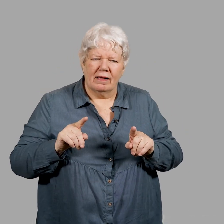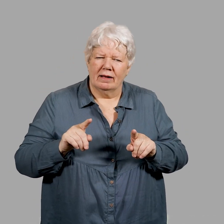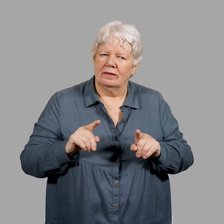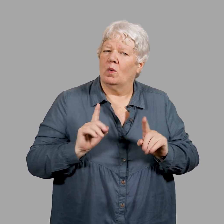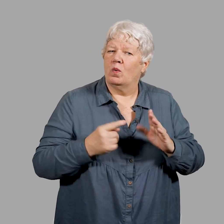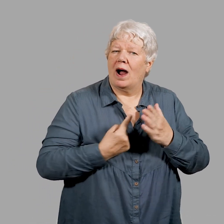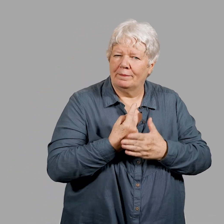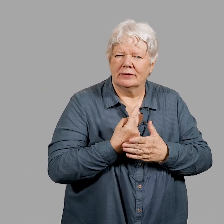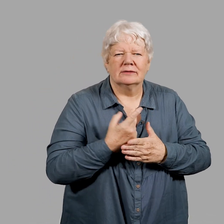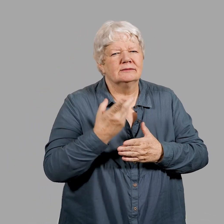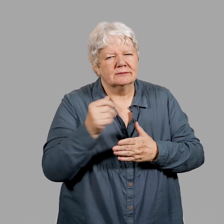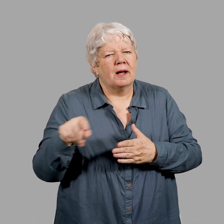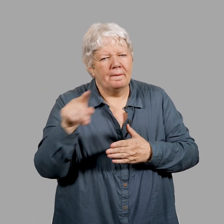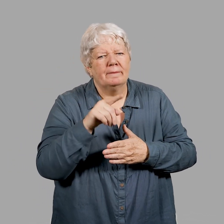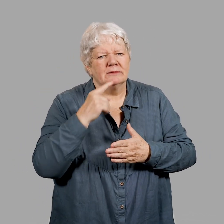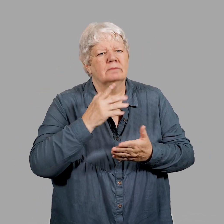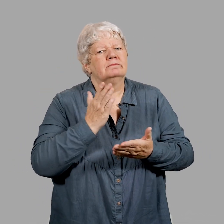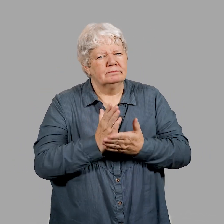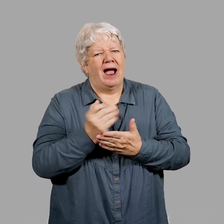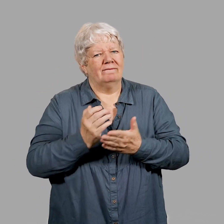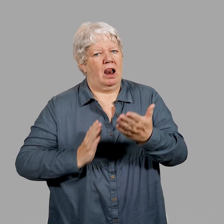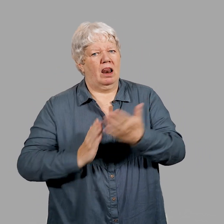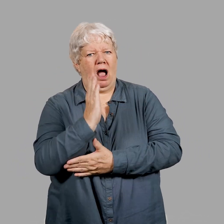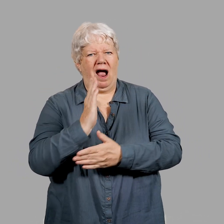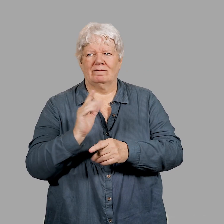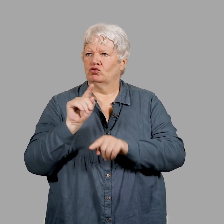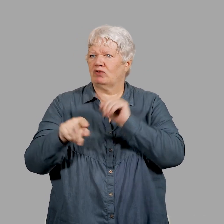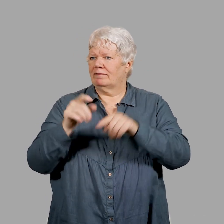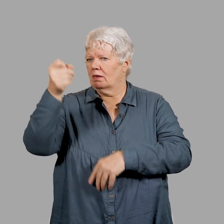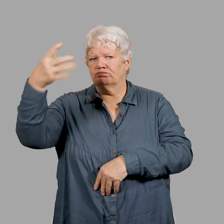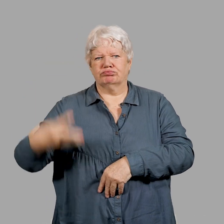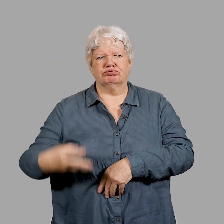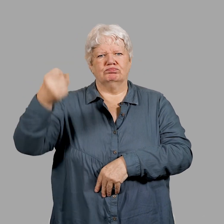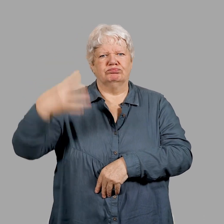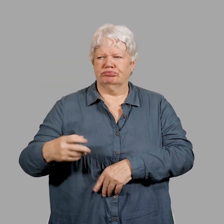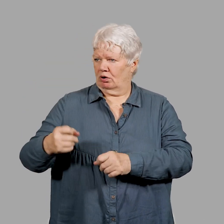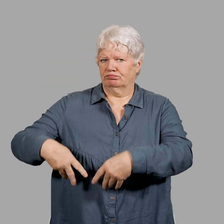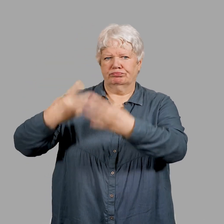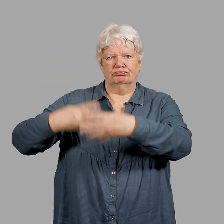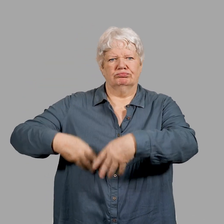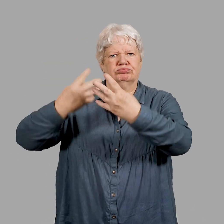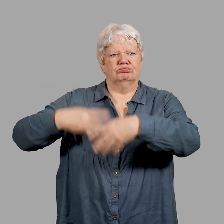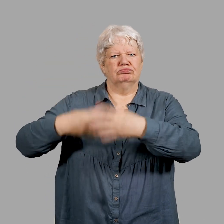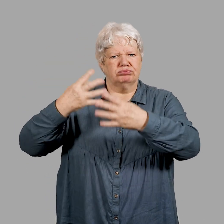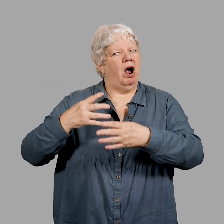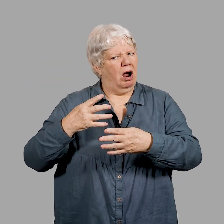Status: Several partners have confirmed they have live travel times displayed on digital screens